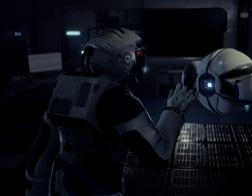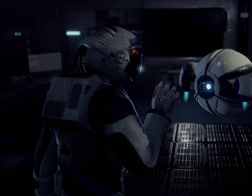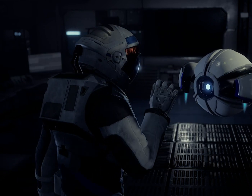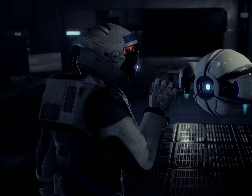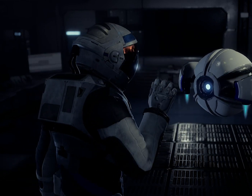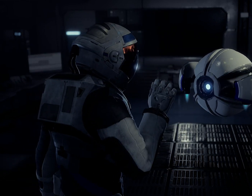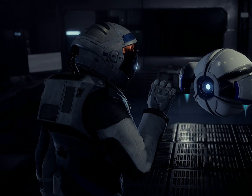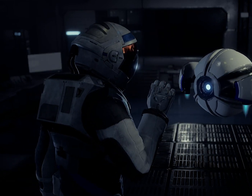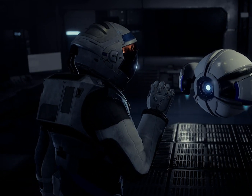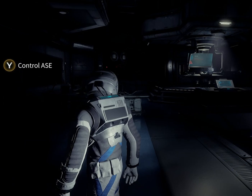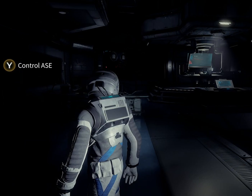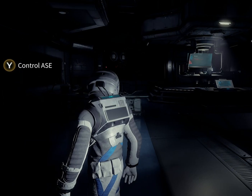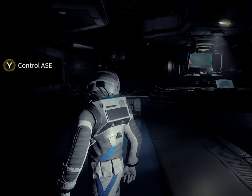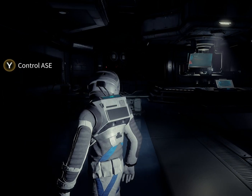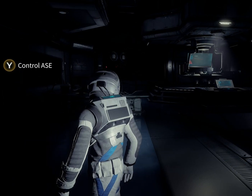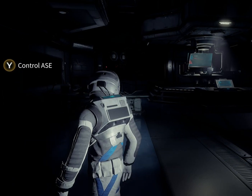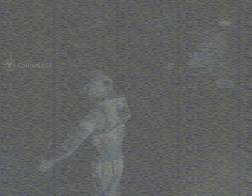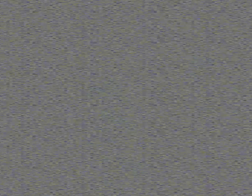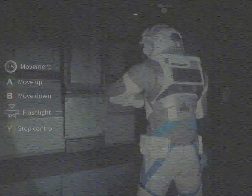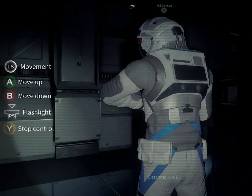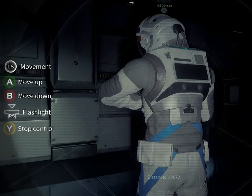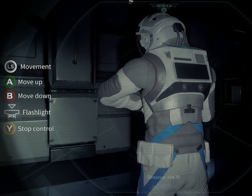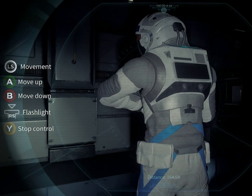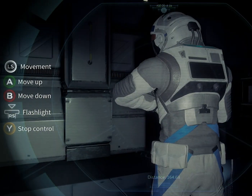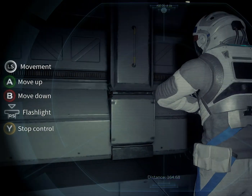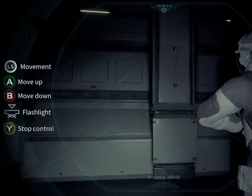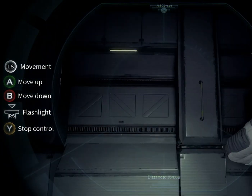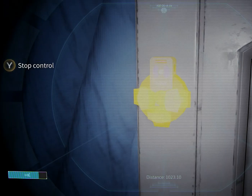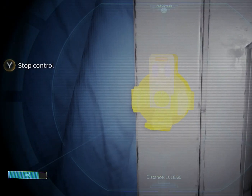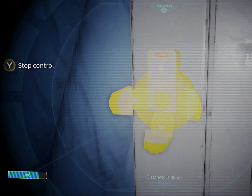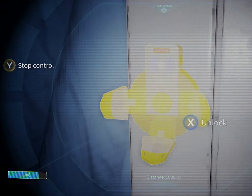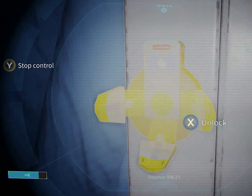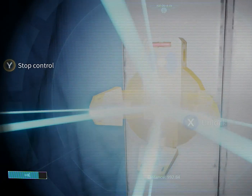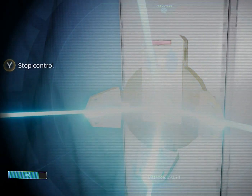With your ASE drone, you can take remote control and use it to open electronic locks